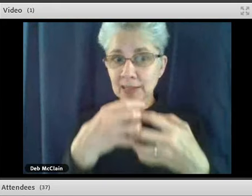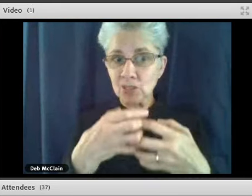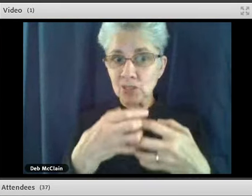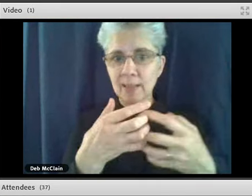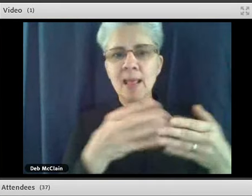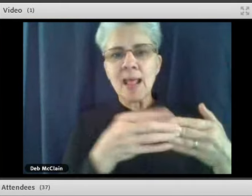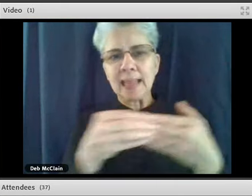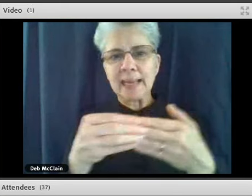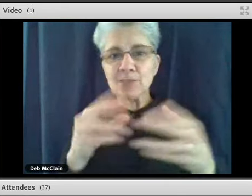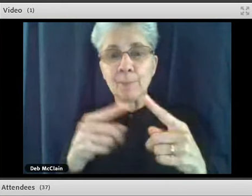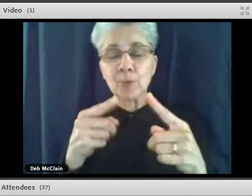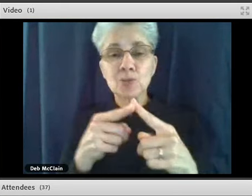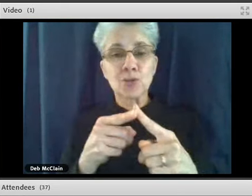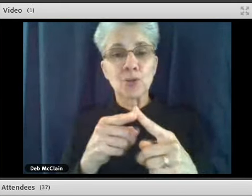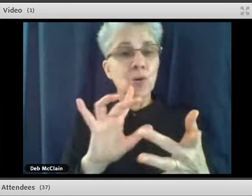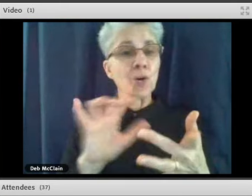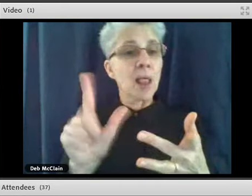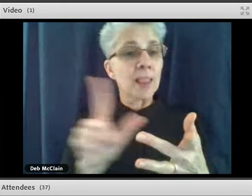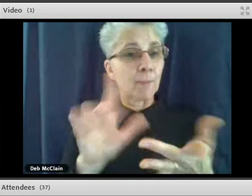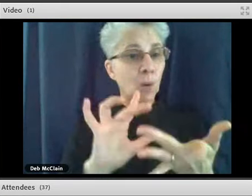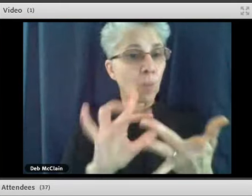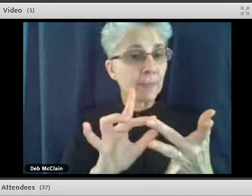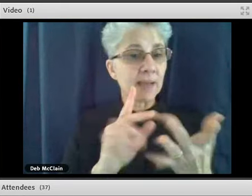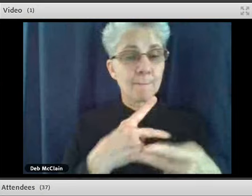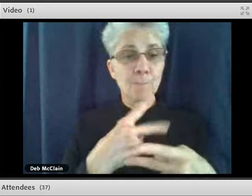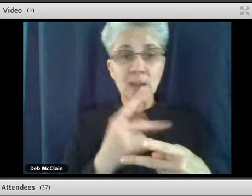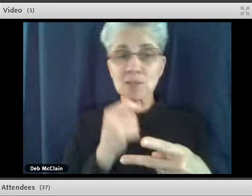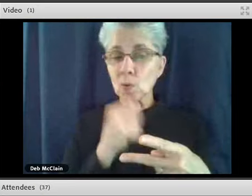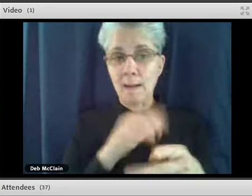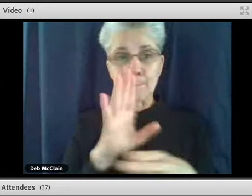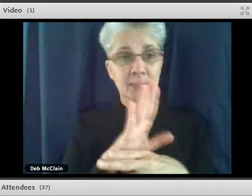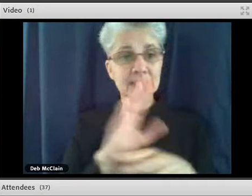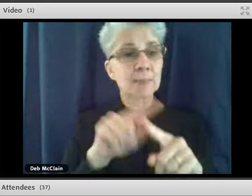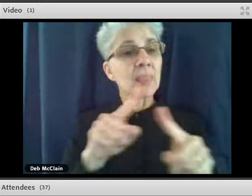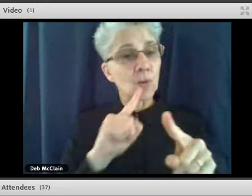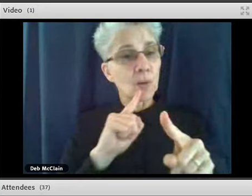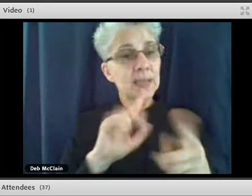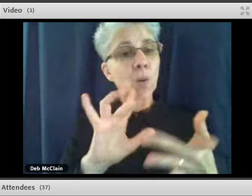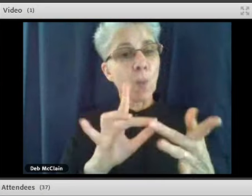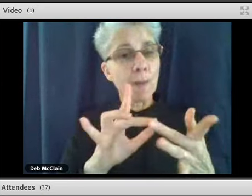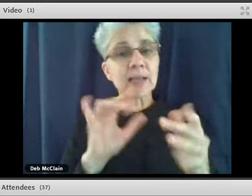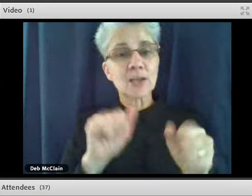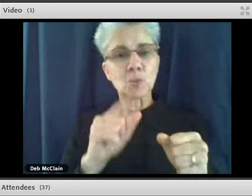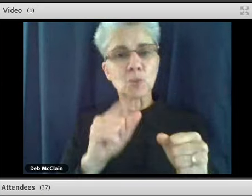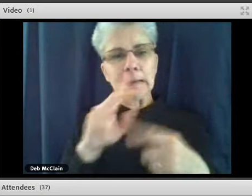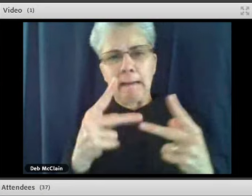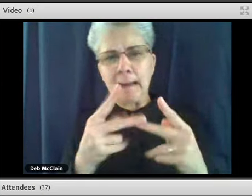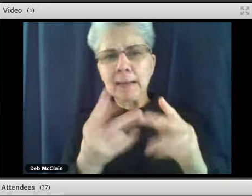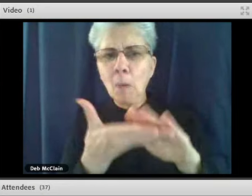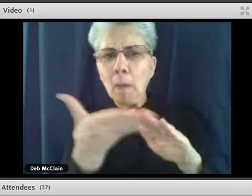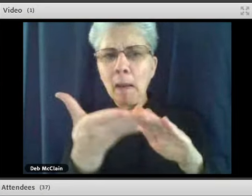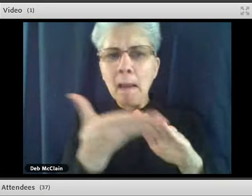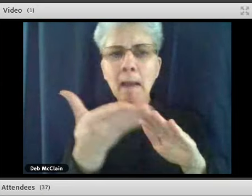with your search engine optimization that brings people to your library website, to your products. Again, we're not a business, but there is a website